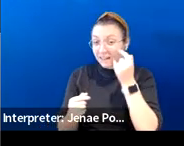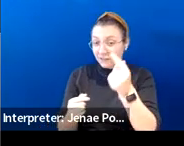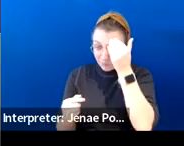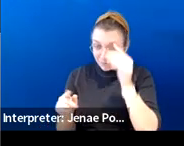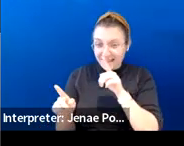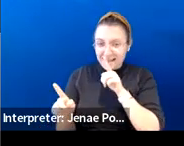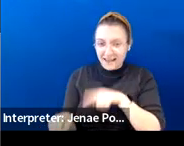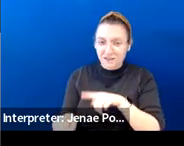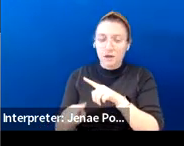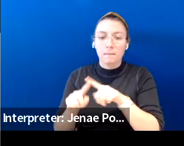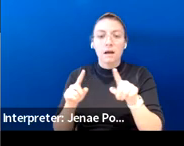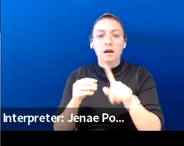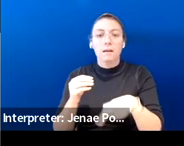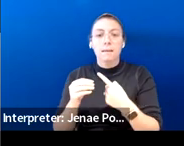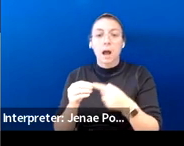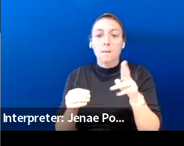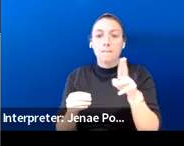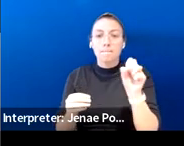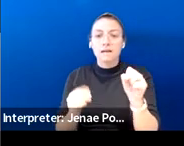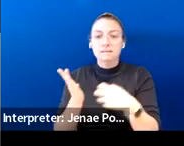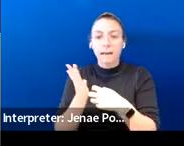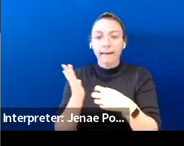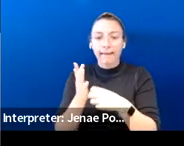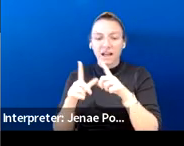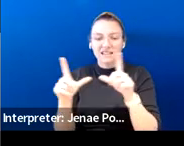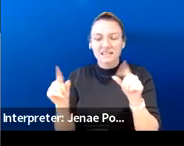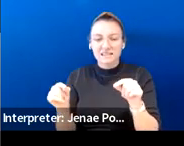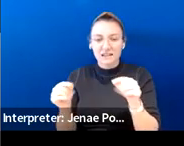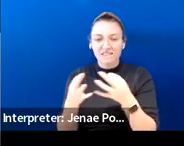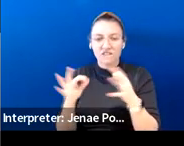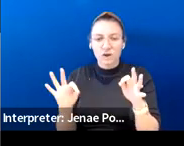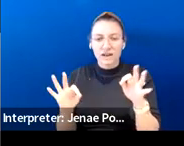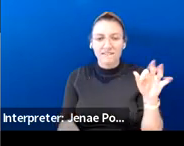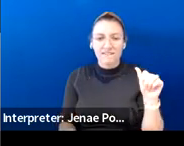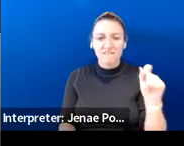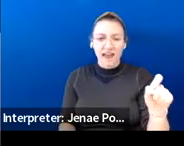But about the best pass the free facts, best passes for students.